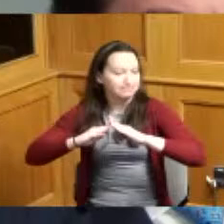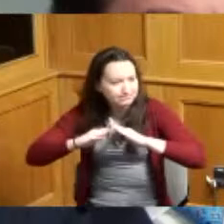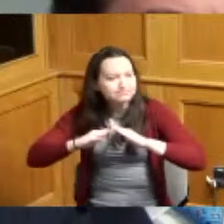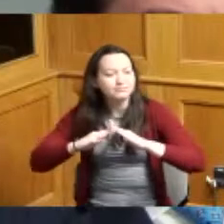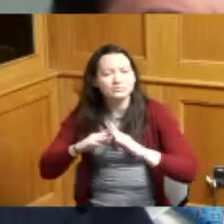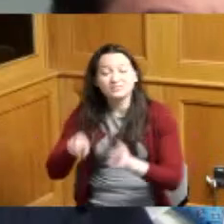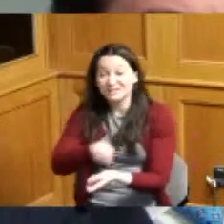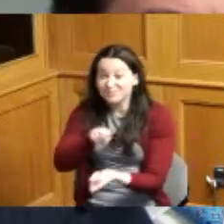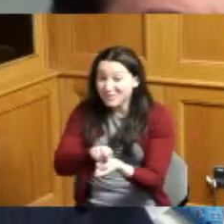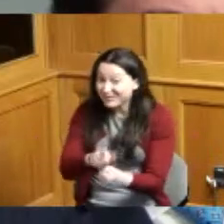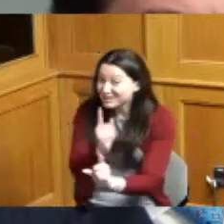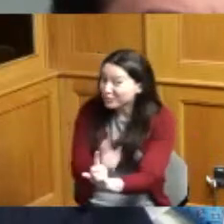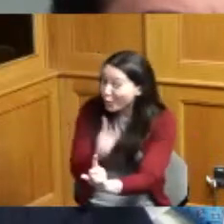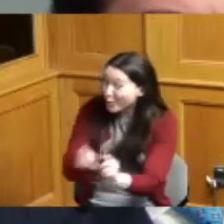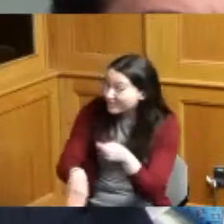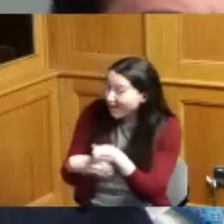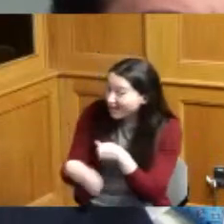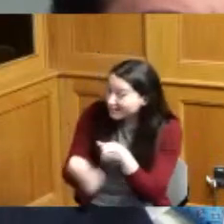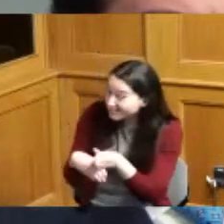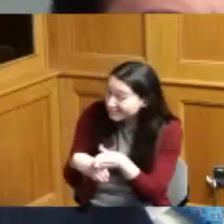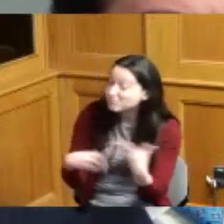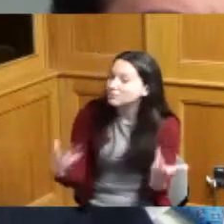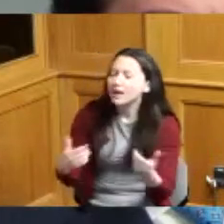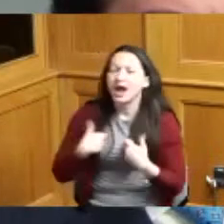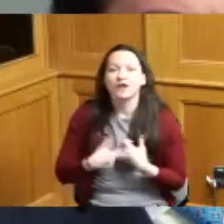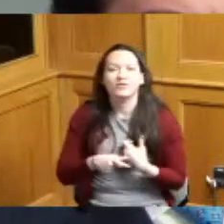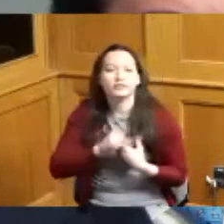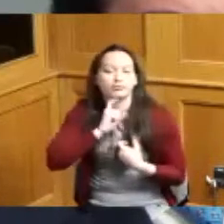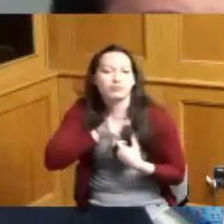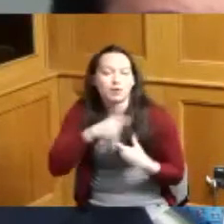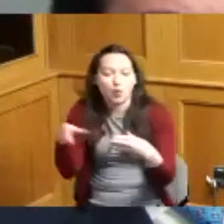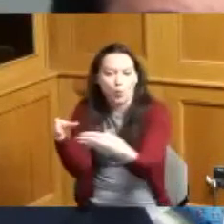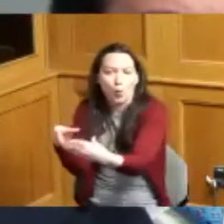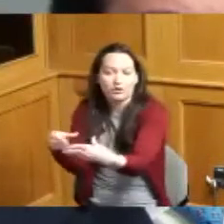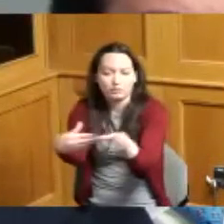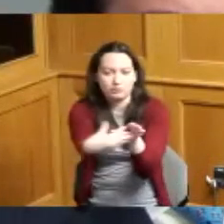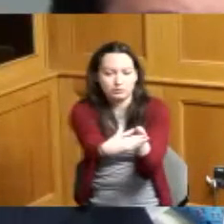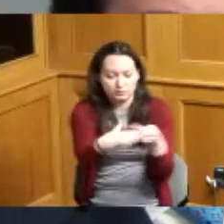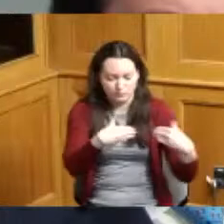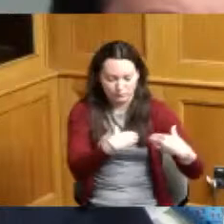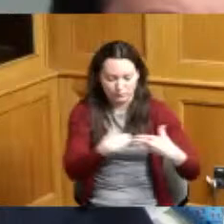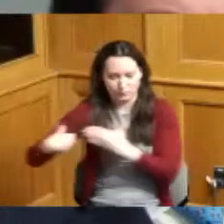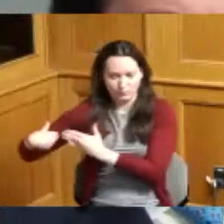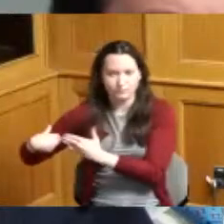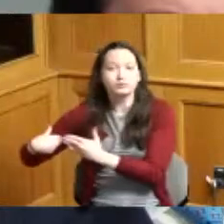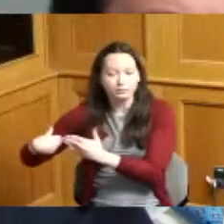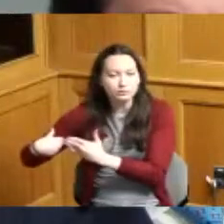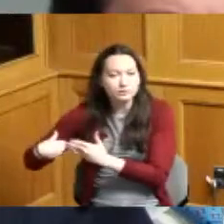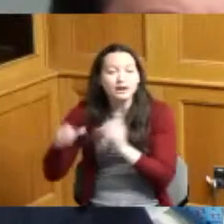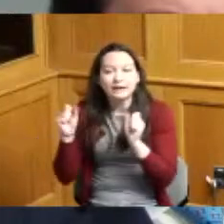for soccer so the we have aluminum corners in the in the corners of the stadium that can be removed